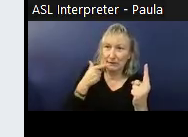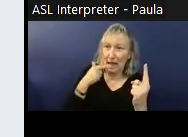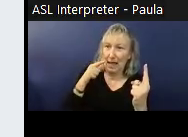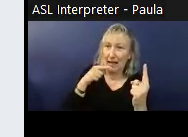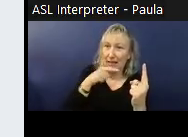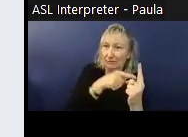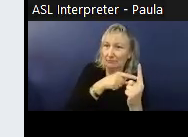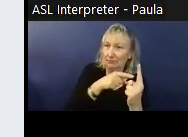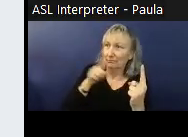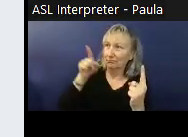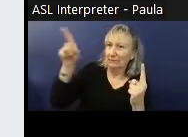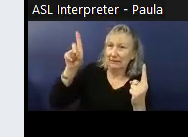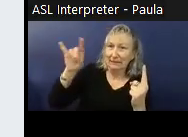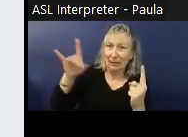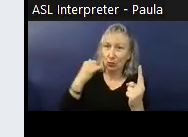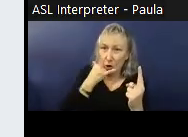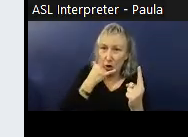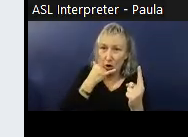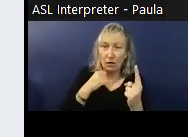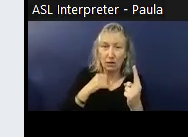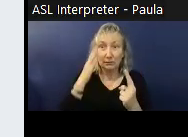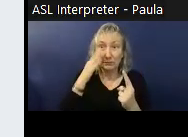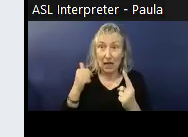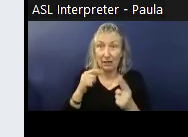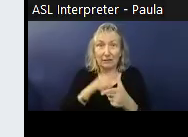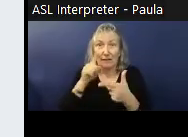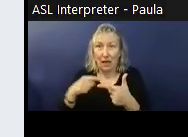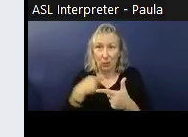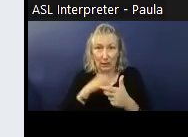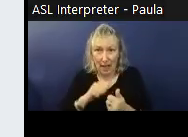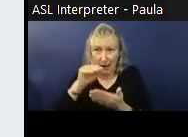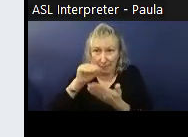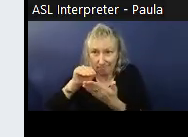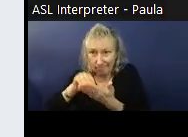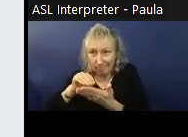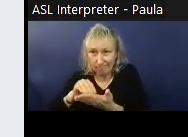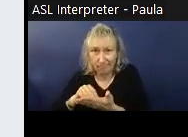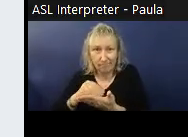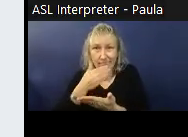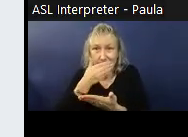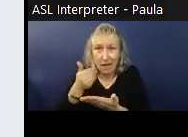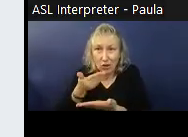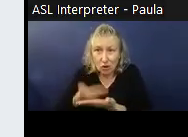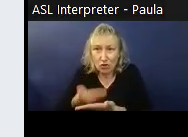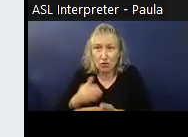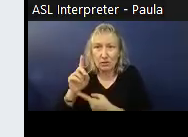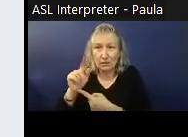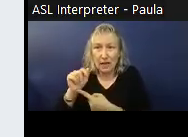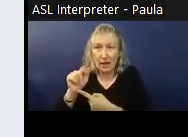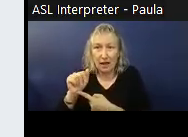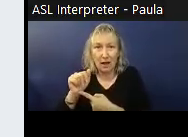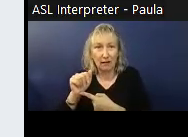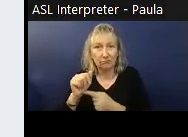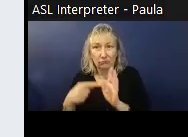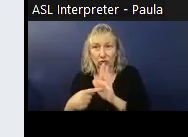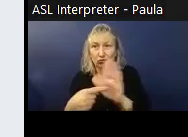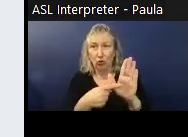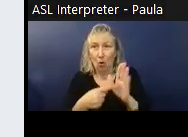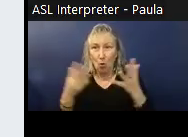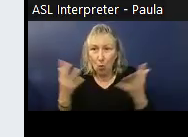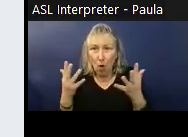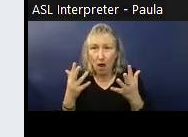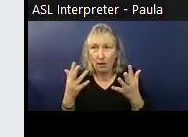track data that represents the impact of abuse on individuals instead of grouping